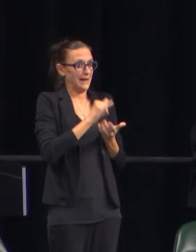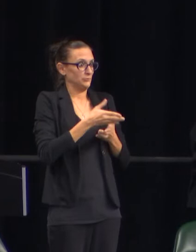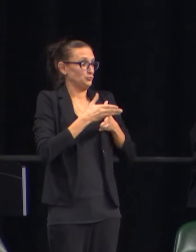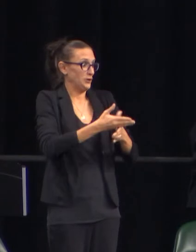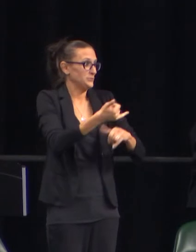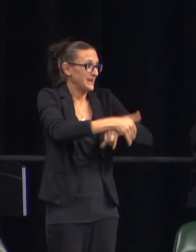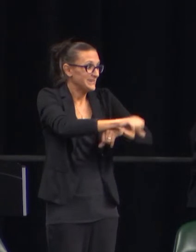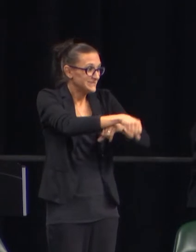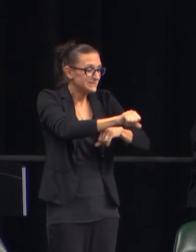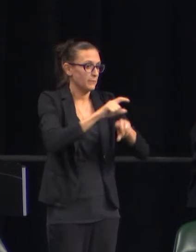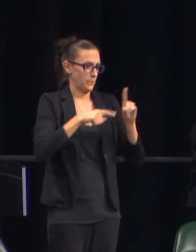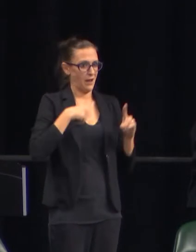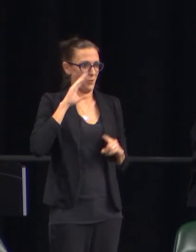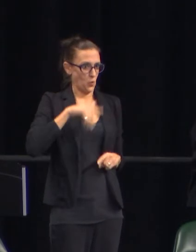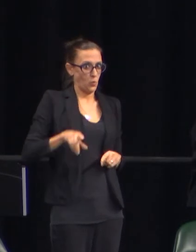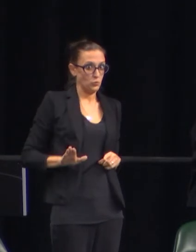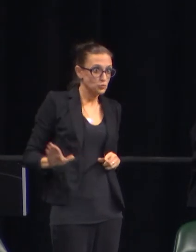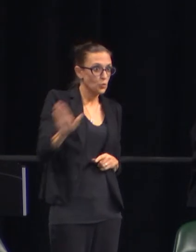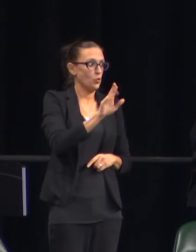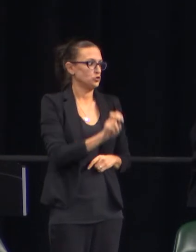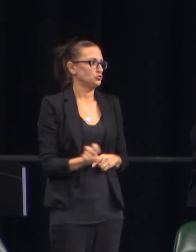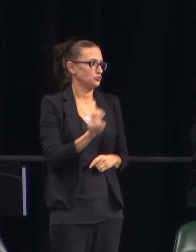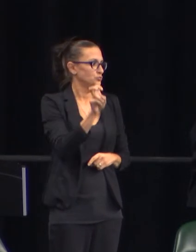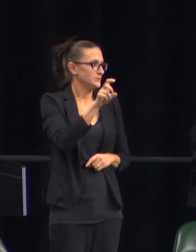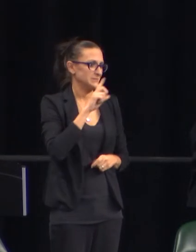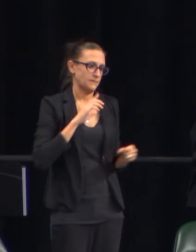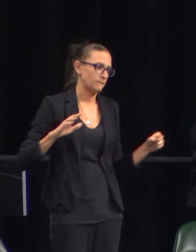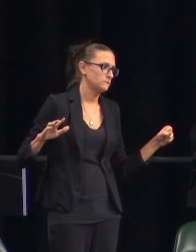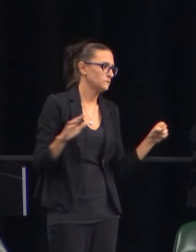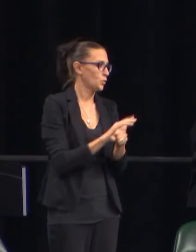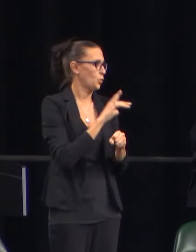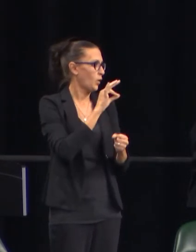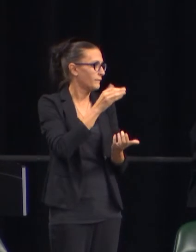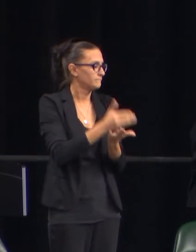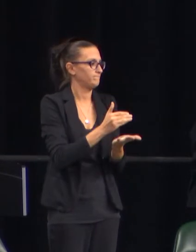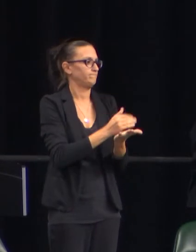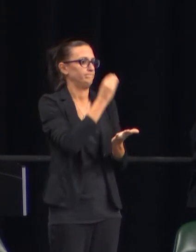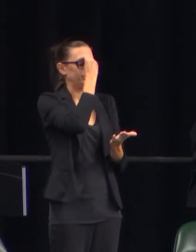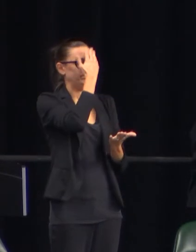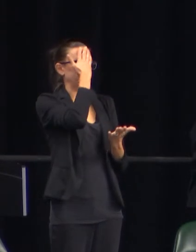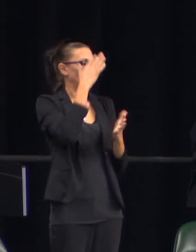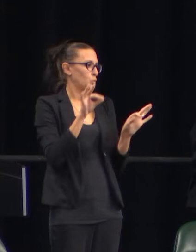"but I know that your journey is also full of lessons "worth sharing.